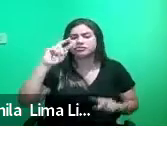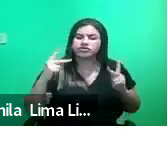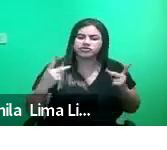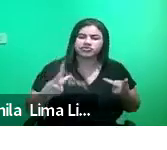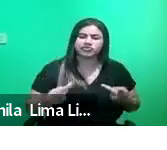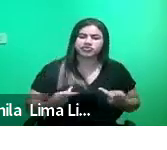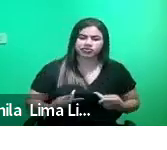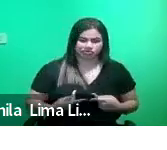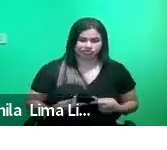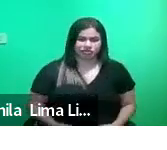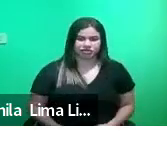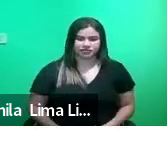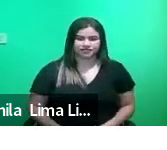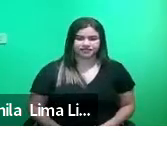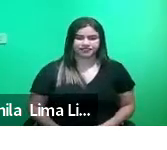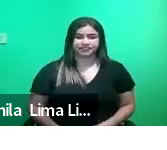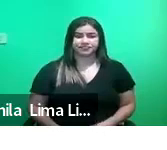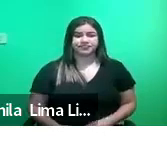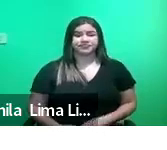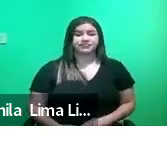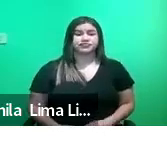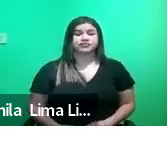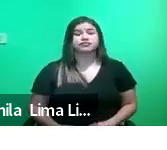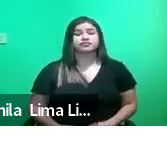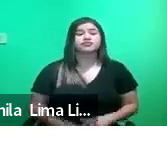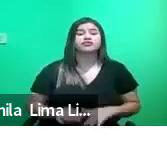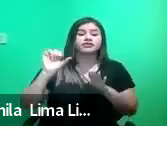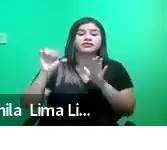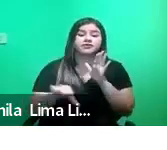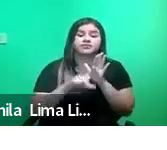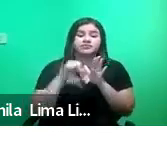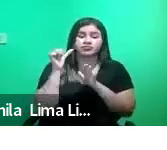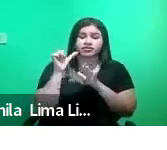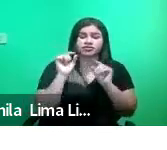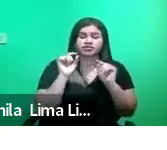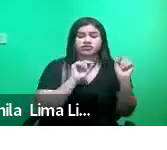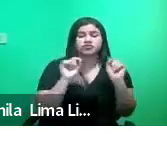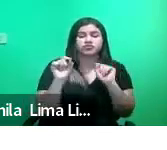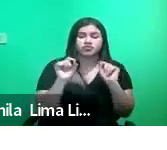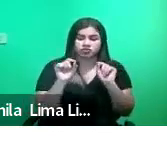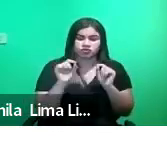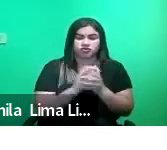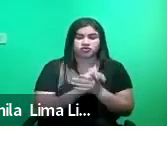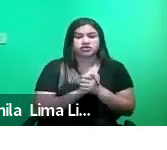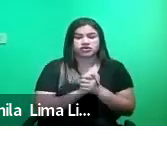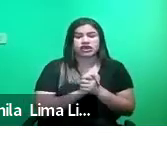. The idea is that first of The idea is that first of all f all, early f all, early forms of all, early forms of social